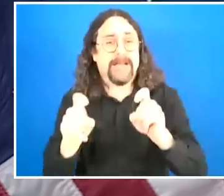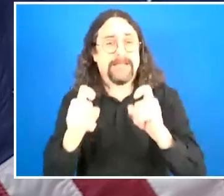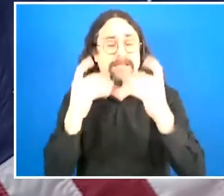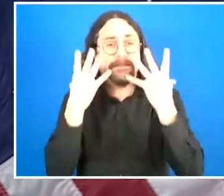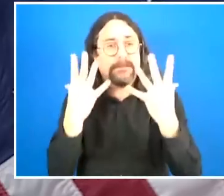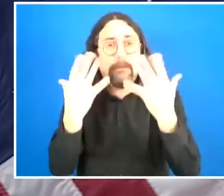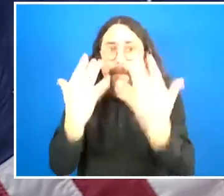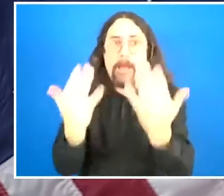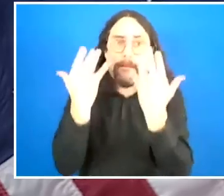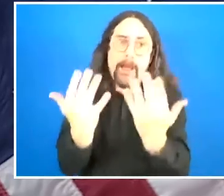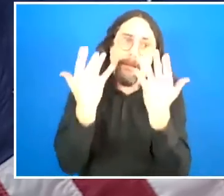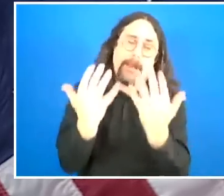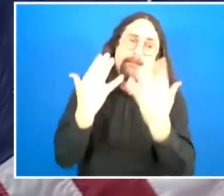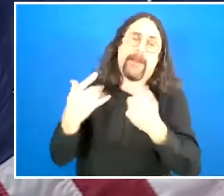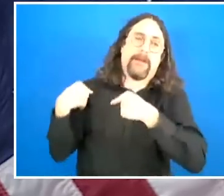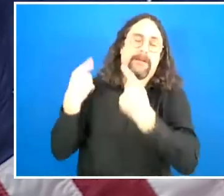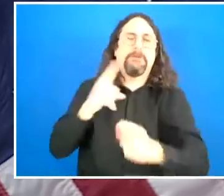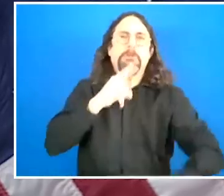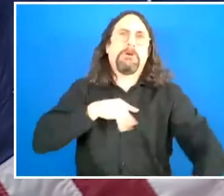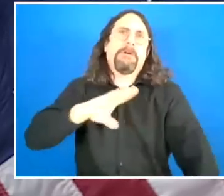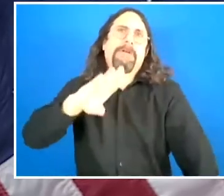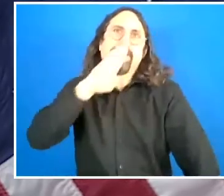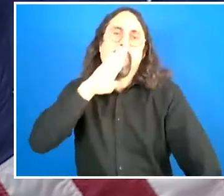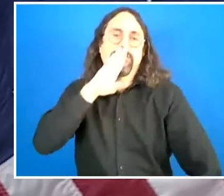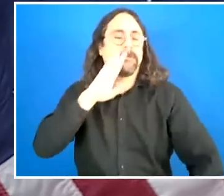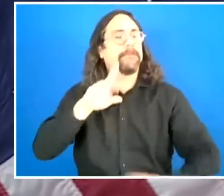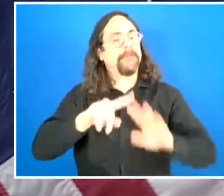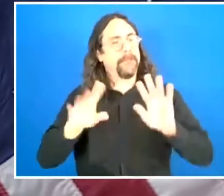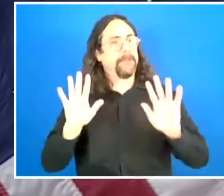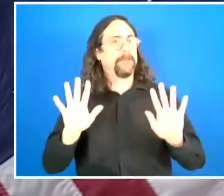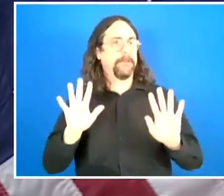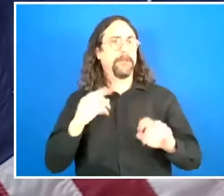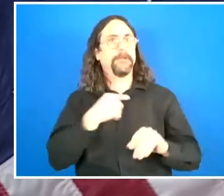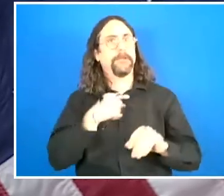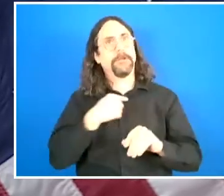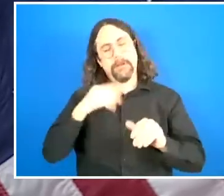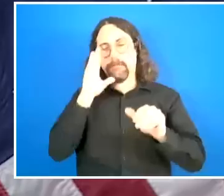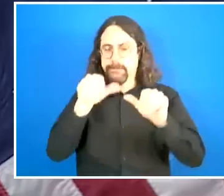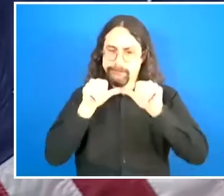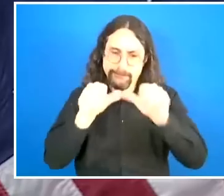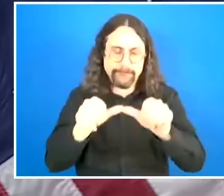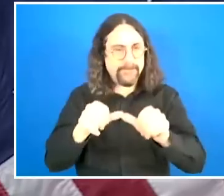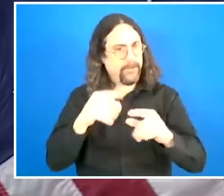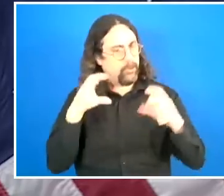THE HELP WE NEED. THAT'S THE BIG SORTY REHE A ND E'WRE NOT GOING TO STOP FIGHTING UNTIL WE G ETIT.